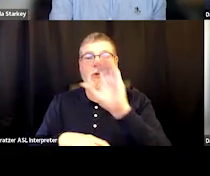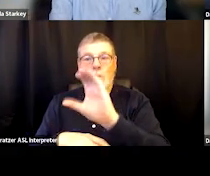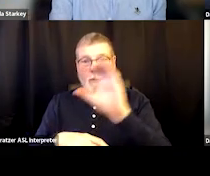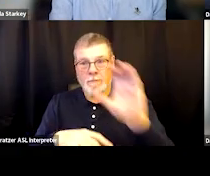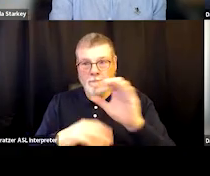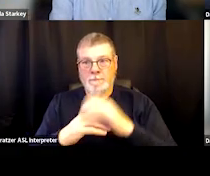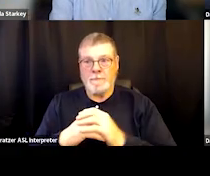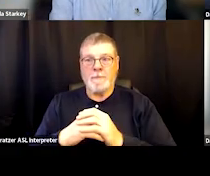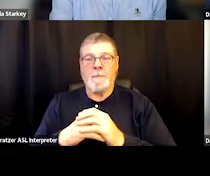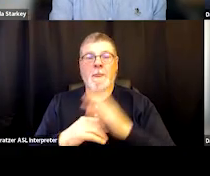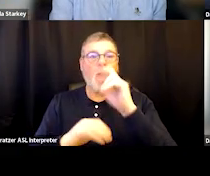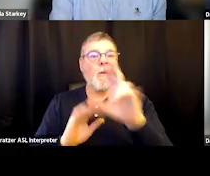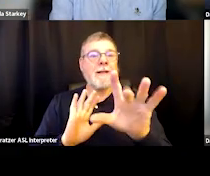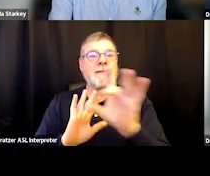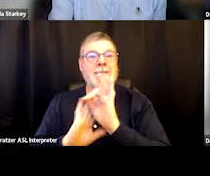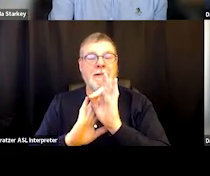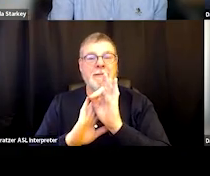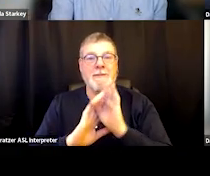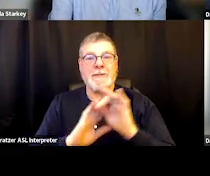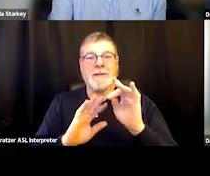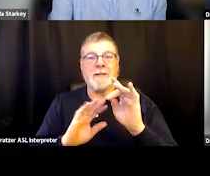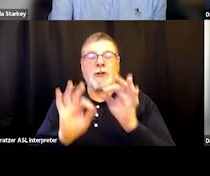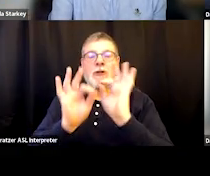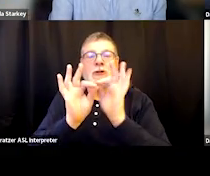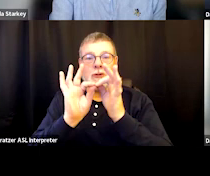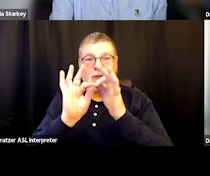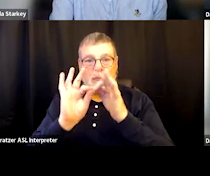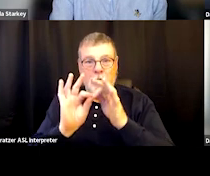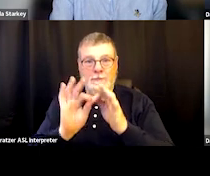or you can select the interpretation icon